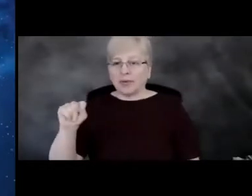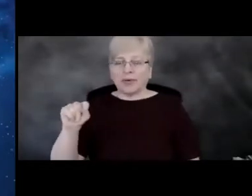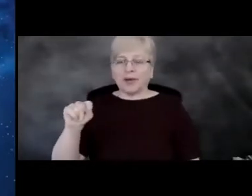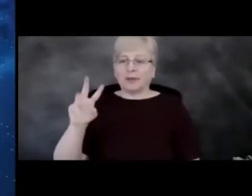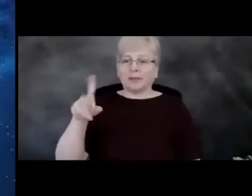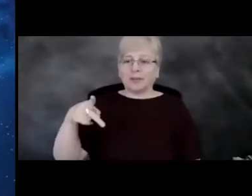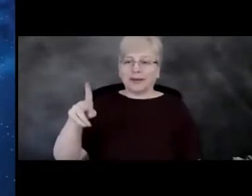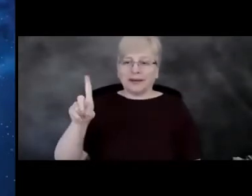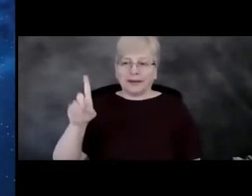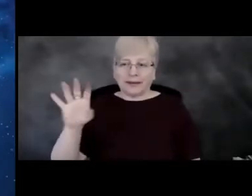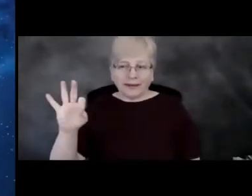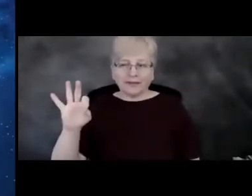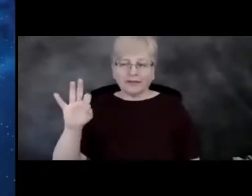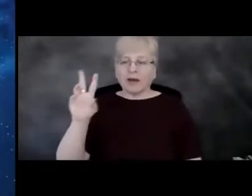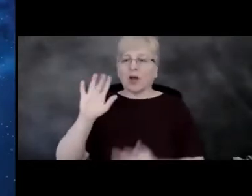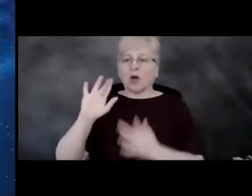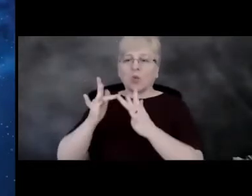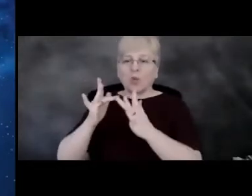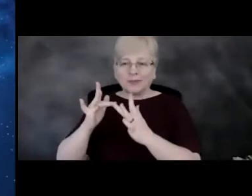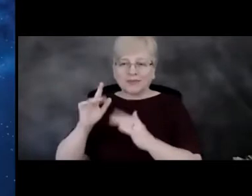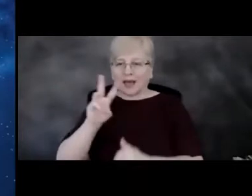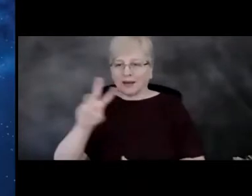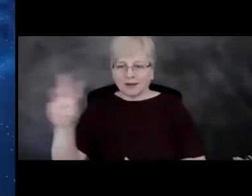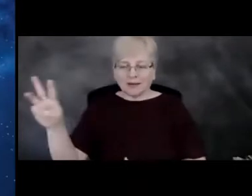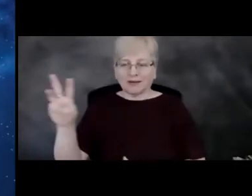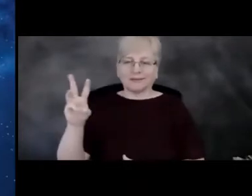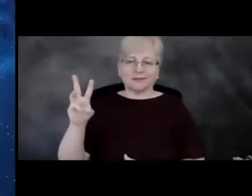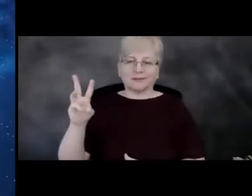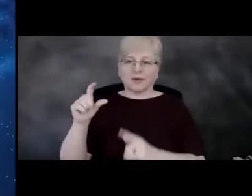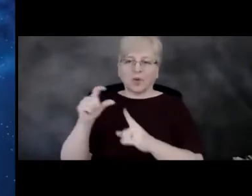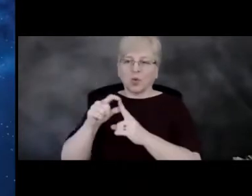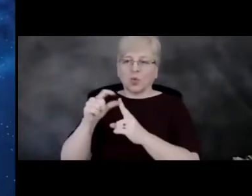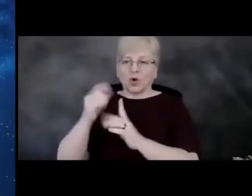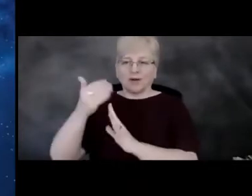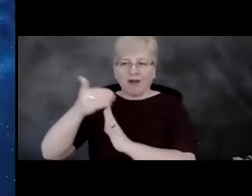word files and stuff like that. 16:45:13 So you just market the text, you